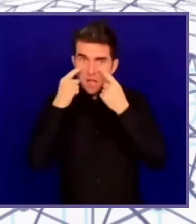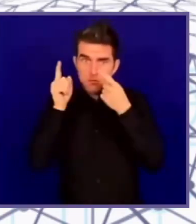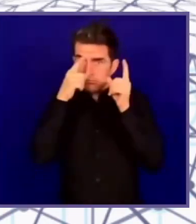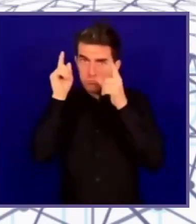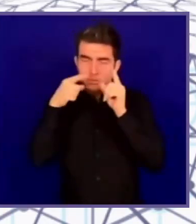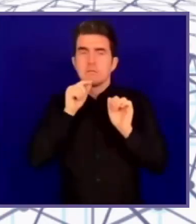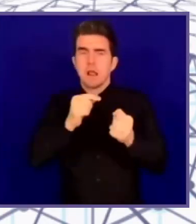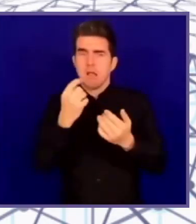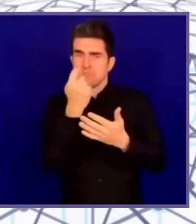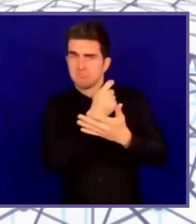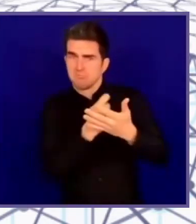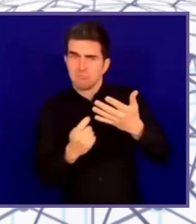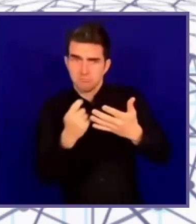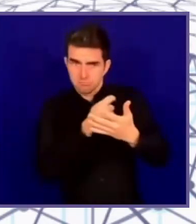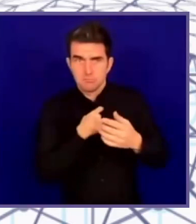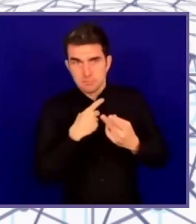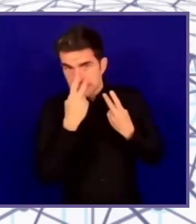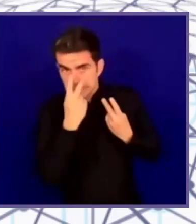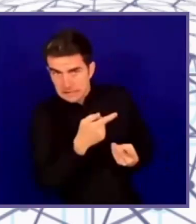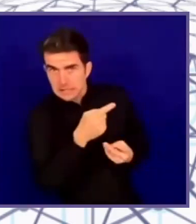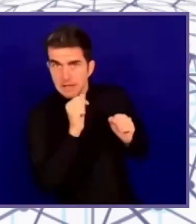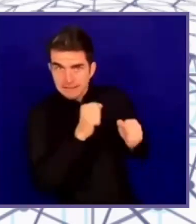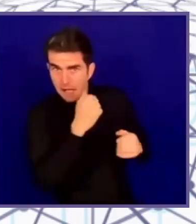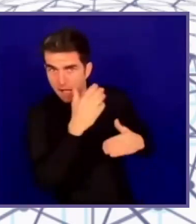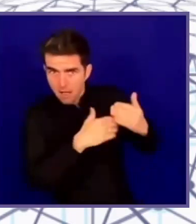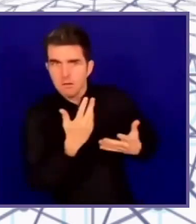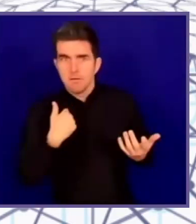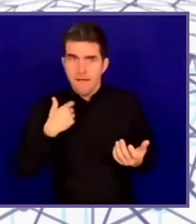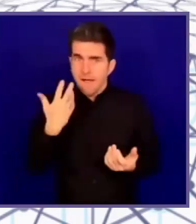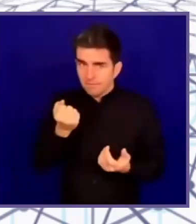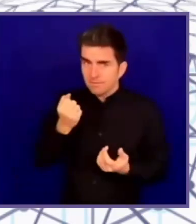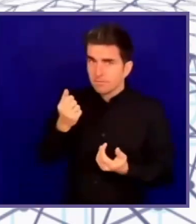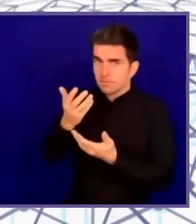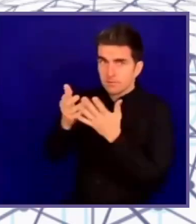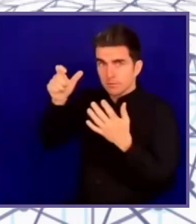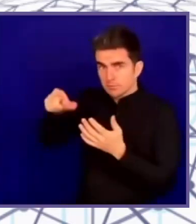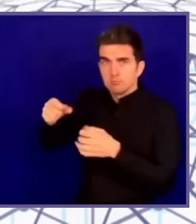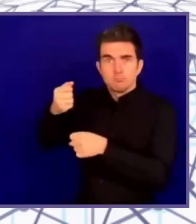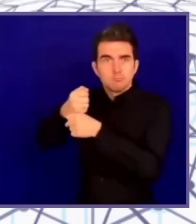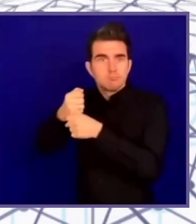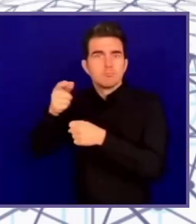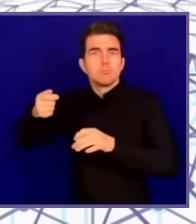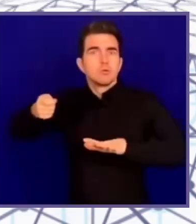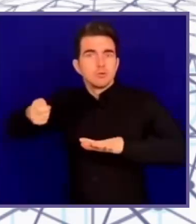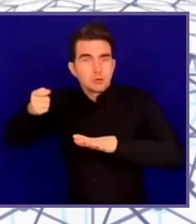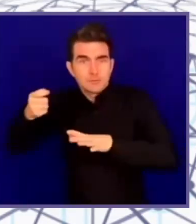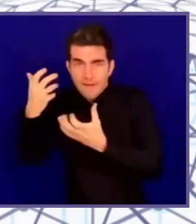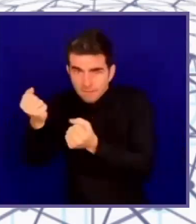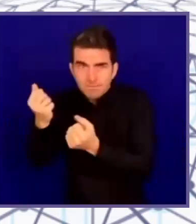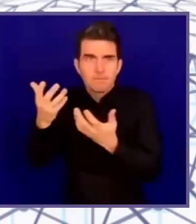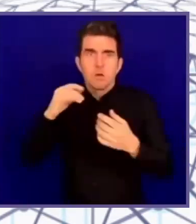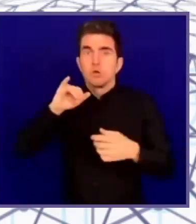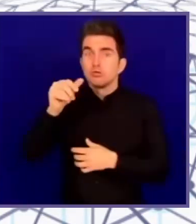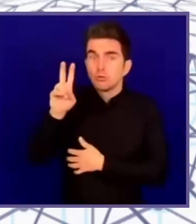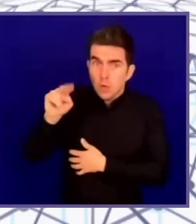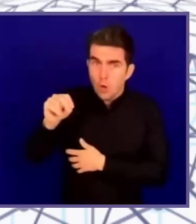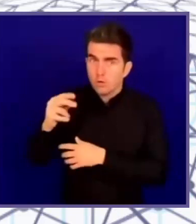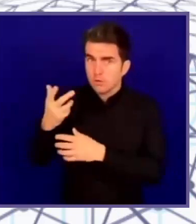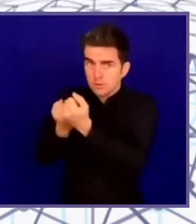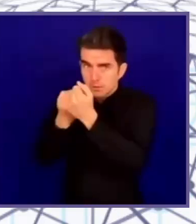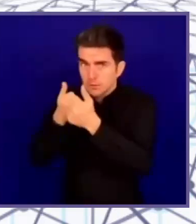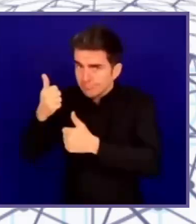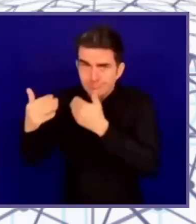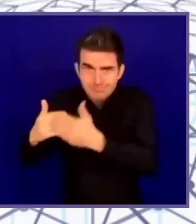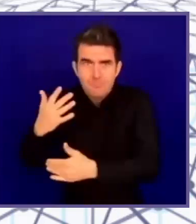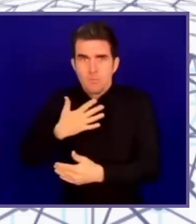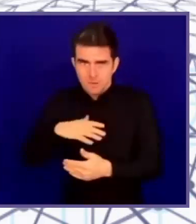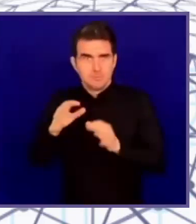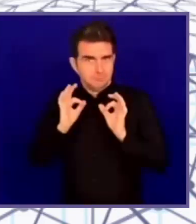always asking, Are we doing the right thing. So so my call out is really to look at systems